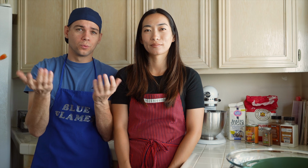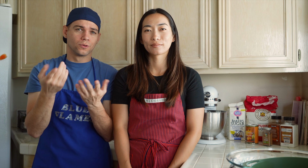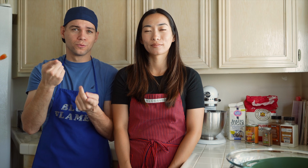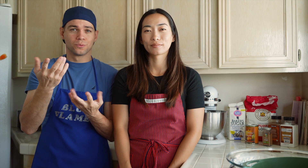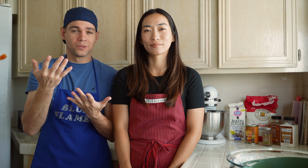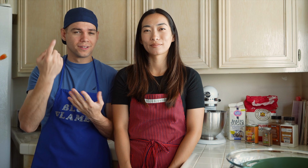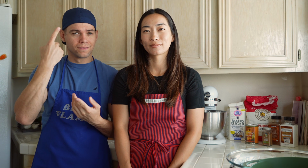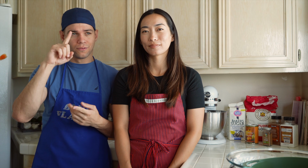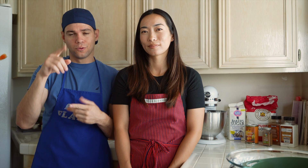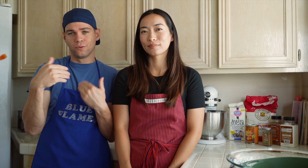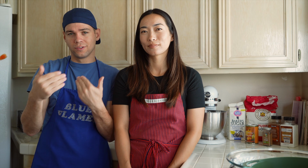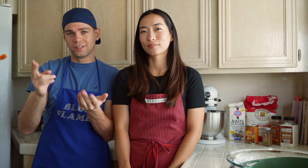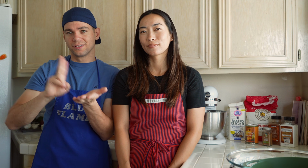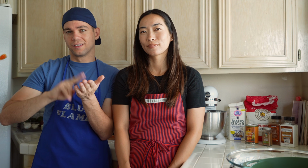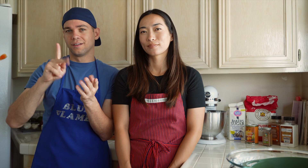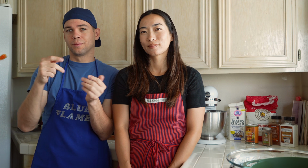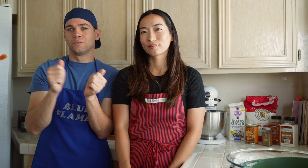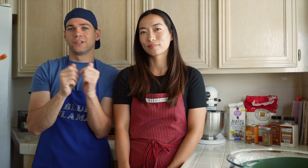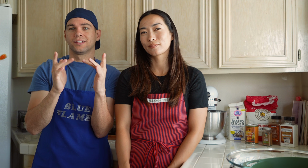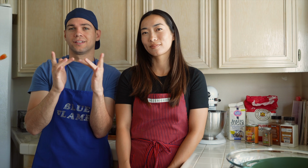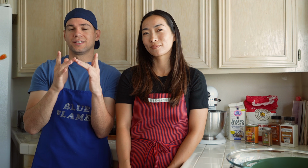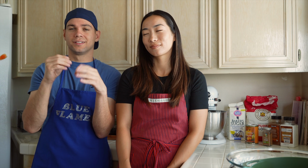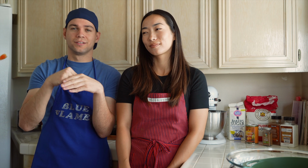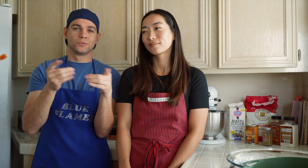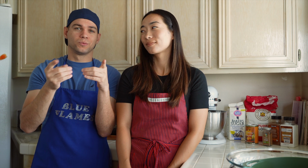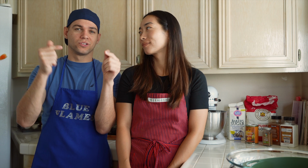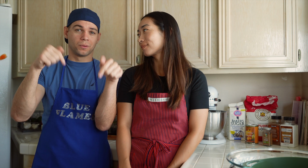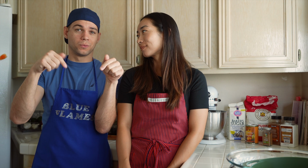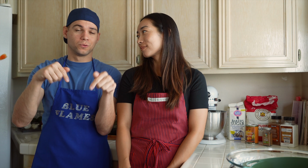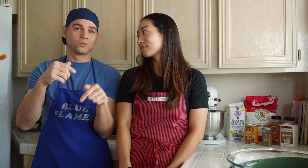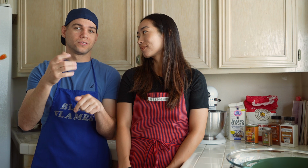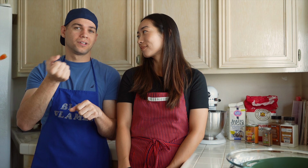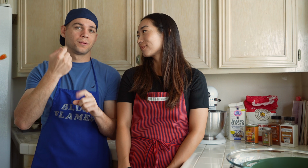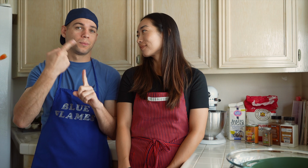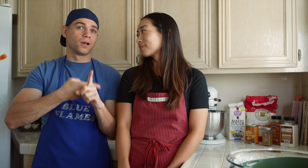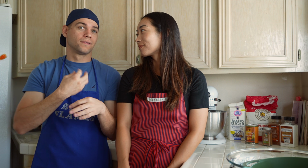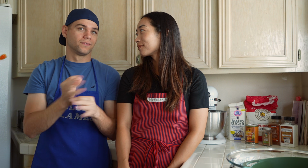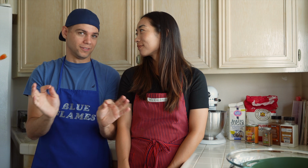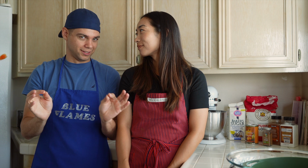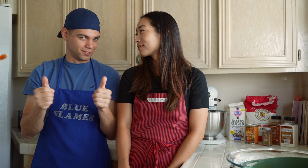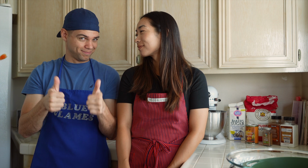R: So what are you waiting for, go ahead and join with the link in the description to get a month free